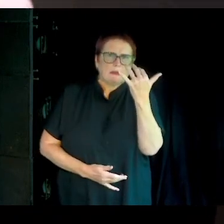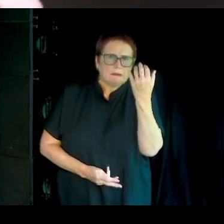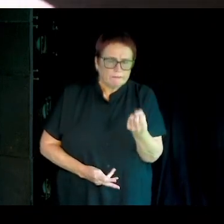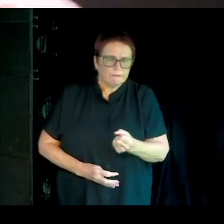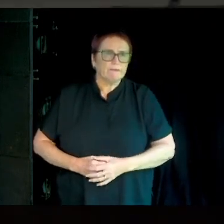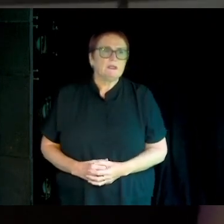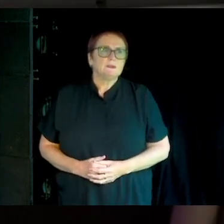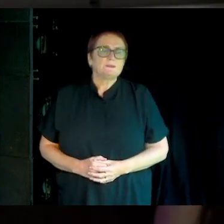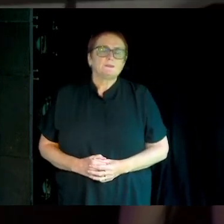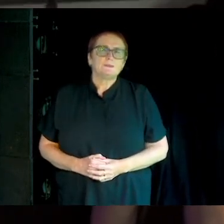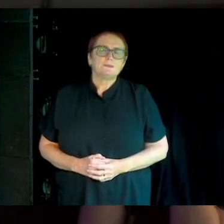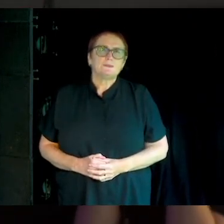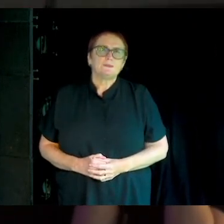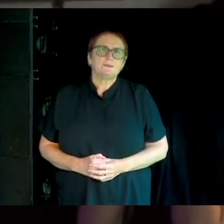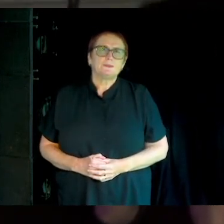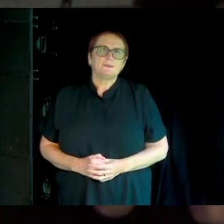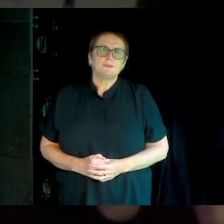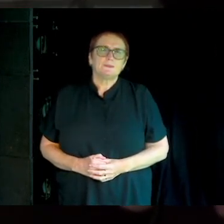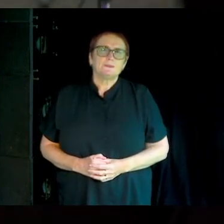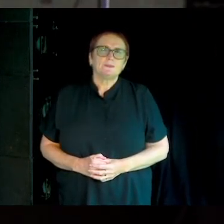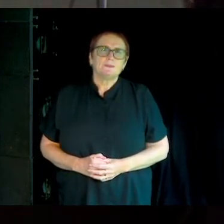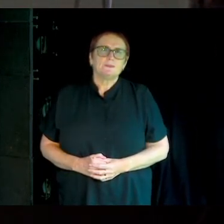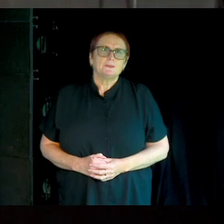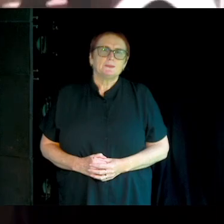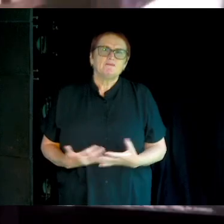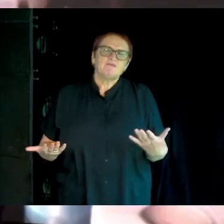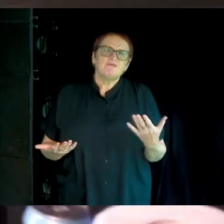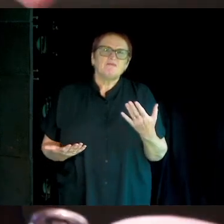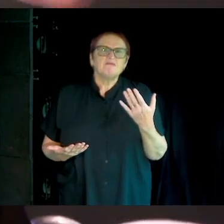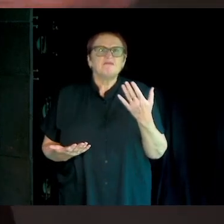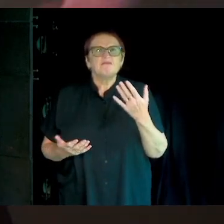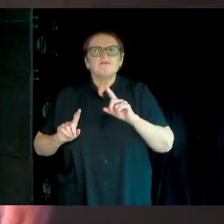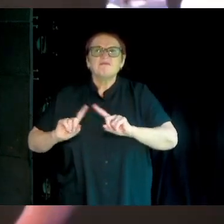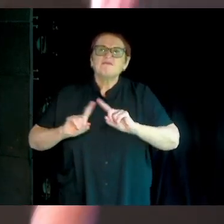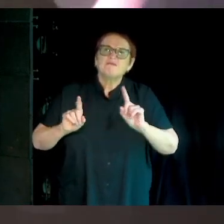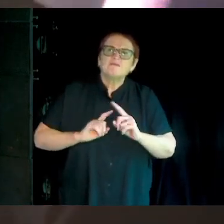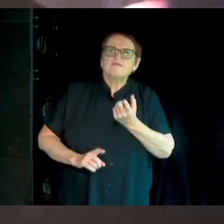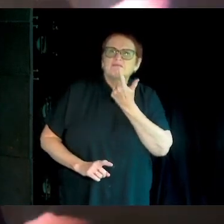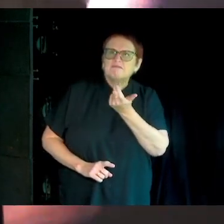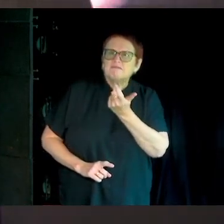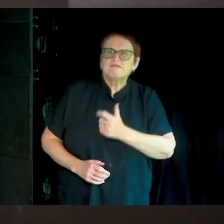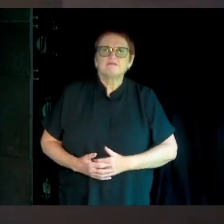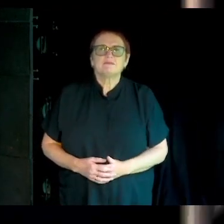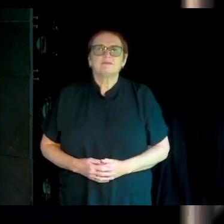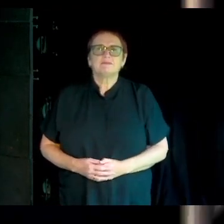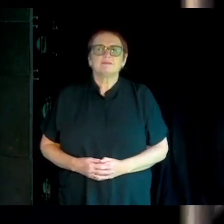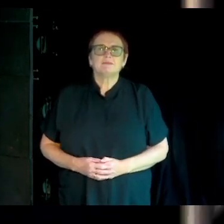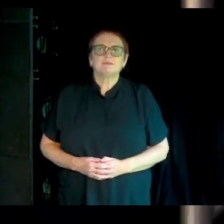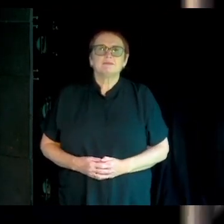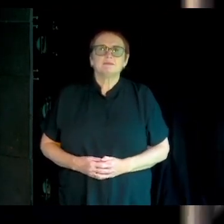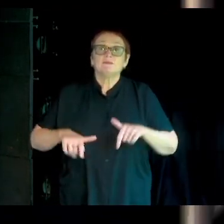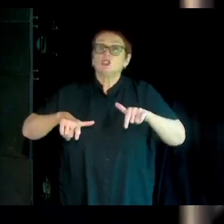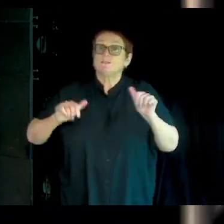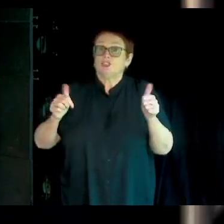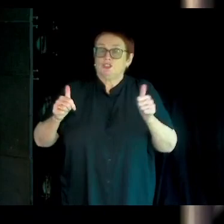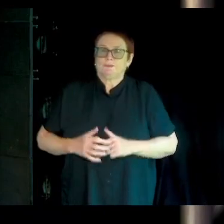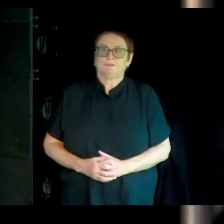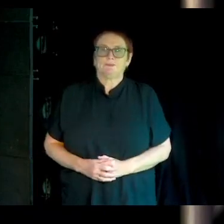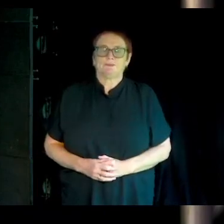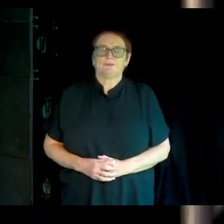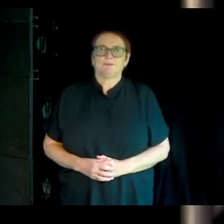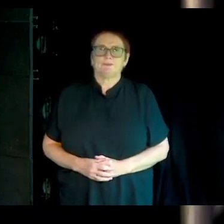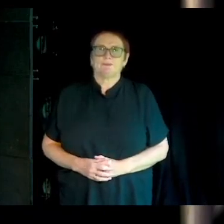what it does is keep kind of tang tangy flavors here it's not done yet I need to put some